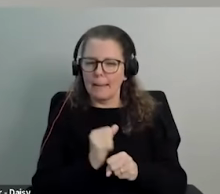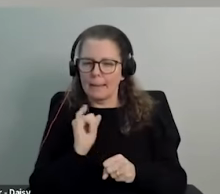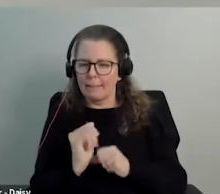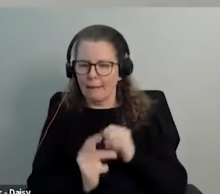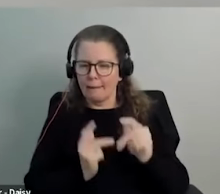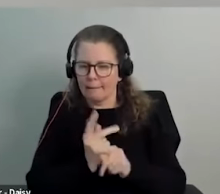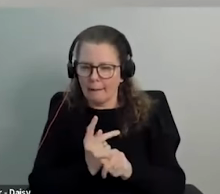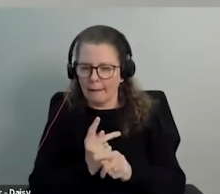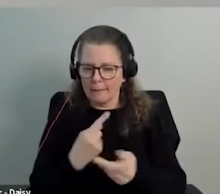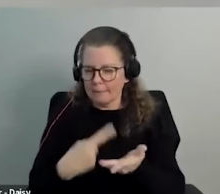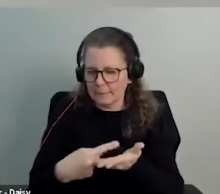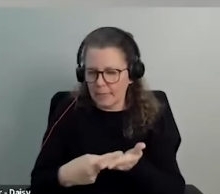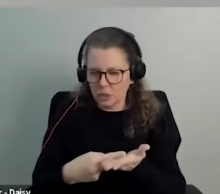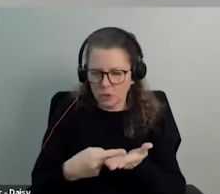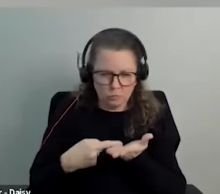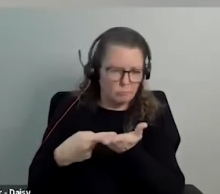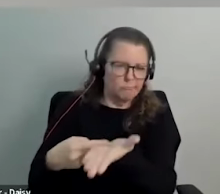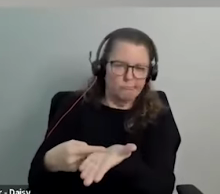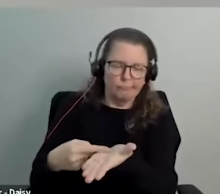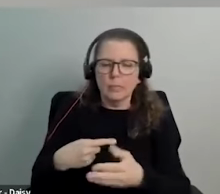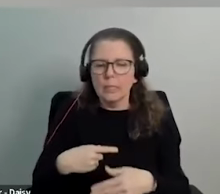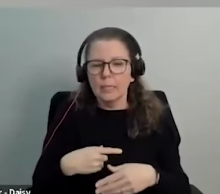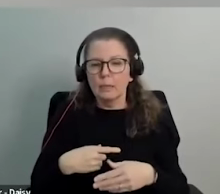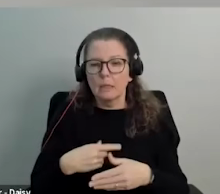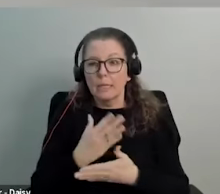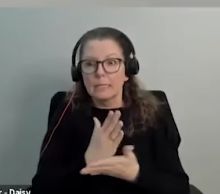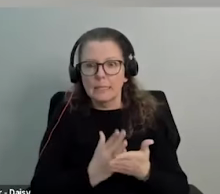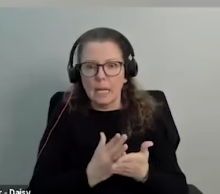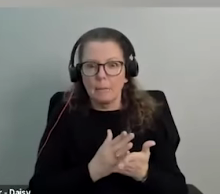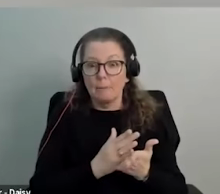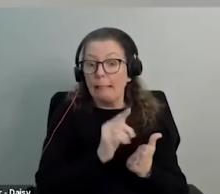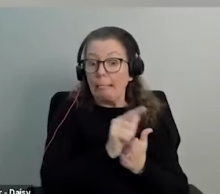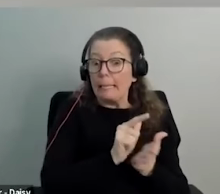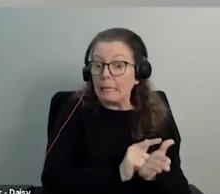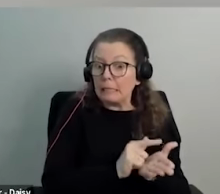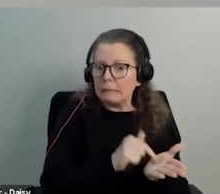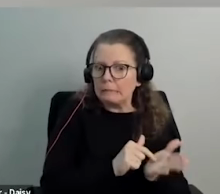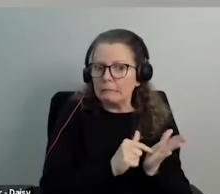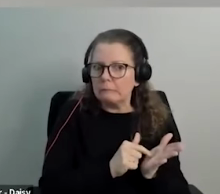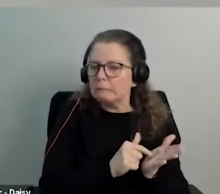Some people might look at the litigation potential of, "If we don't do this, is there risk?